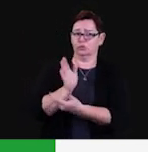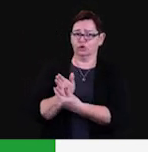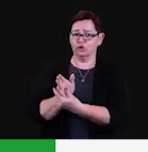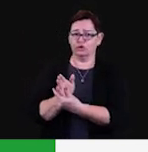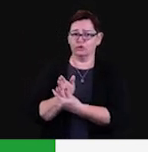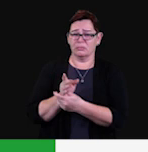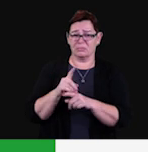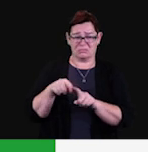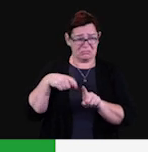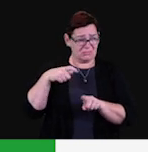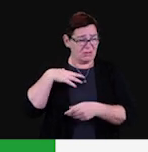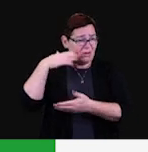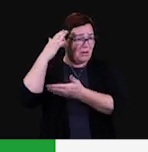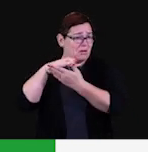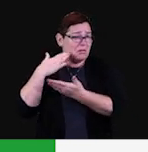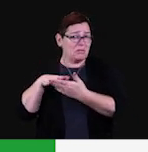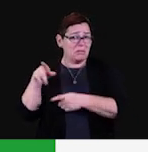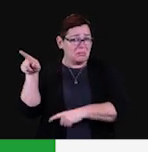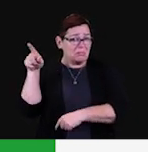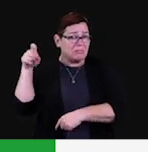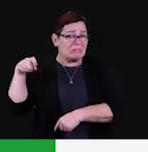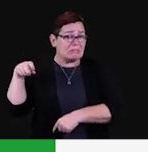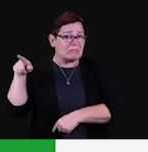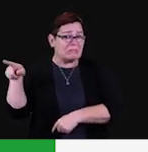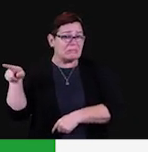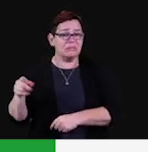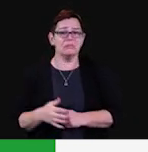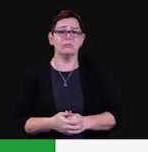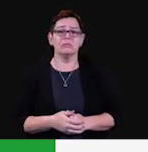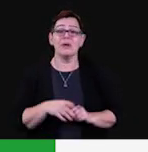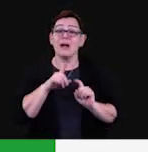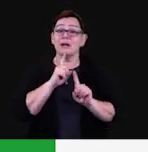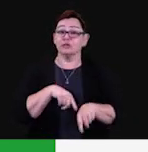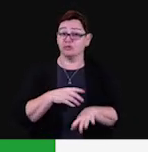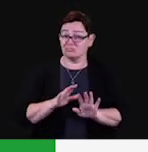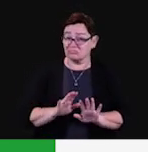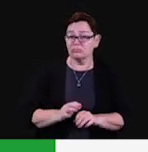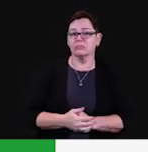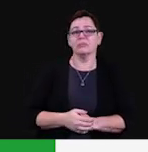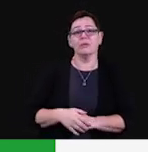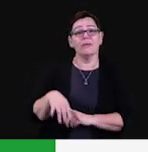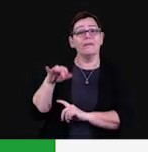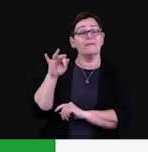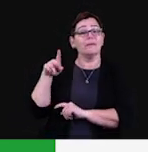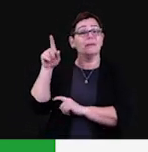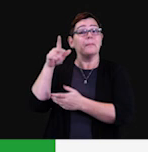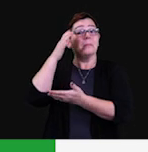The answer is: If your spouse is a non-resident for income tax purposes and does